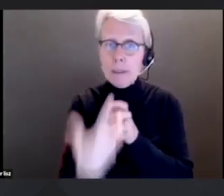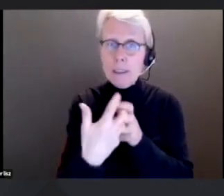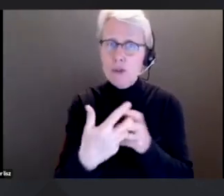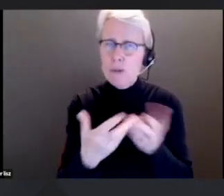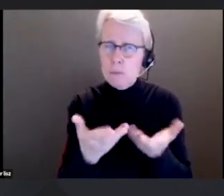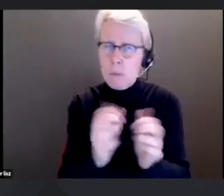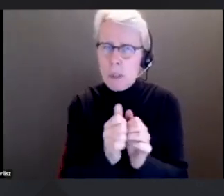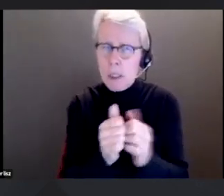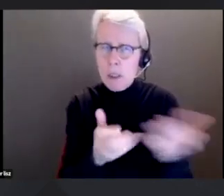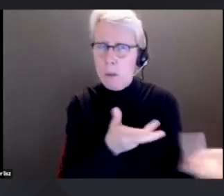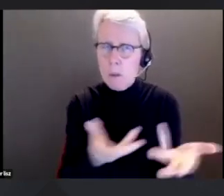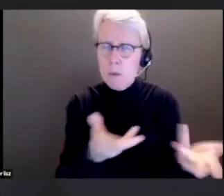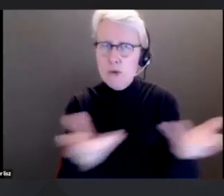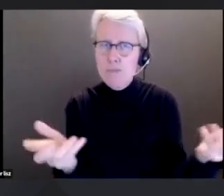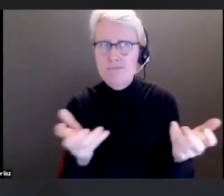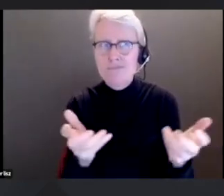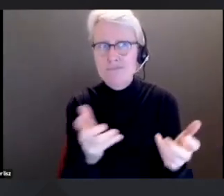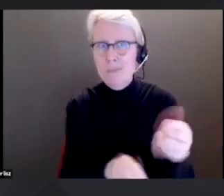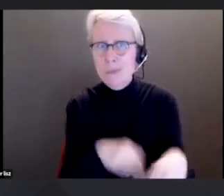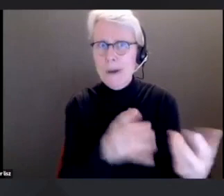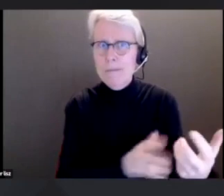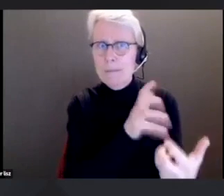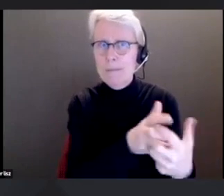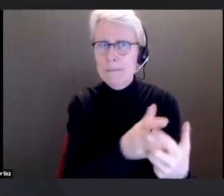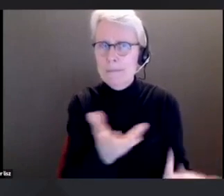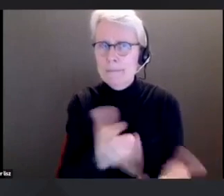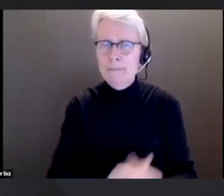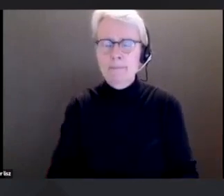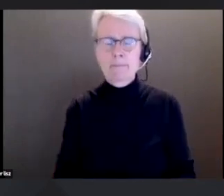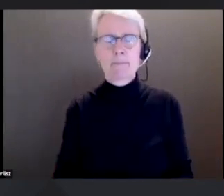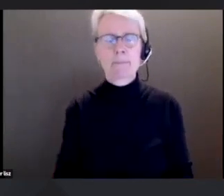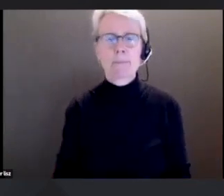I'm just trying to think of any specific instance. I would say we do lots of times...